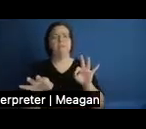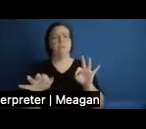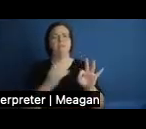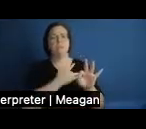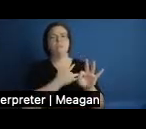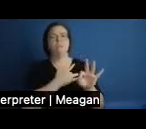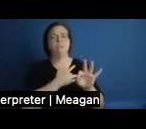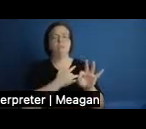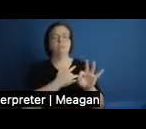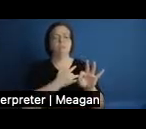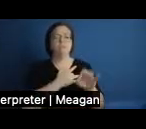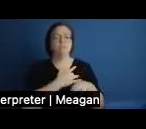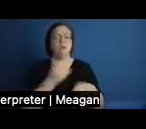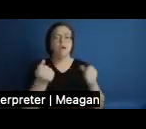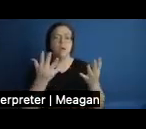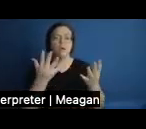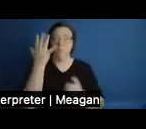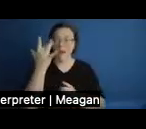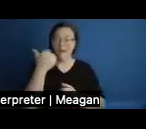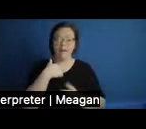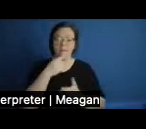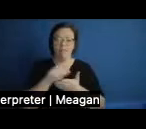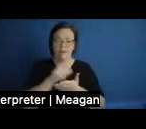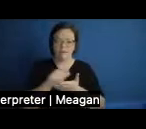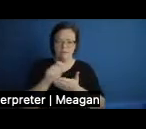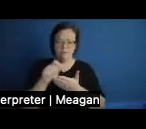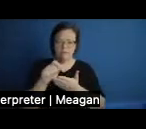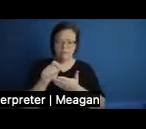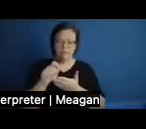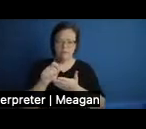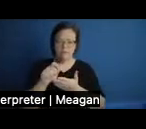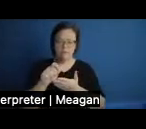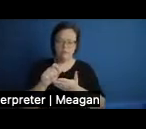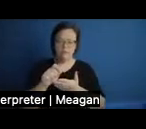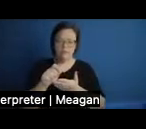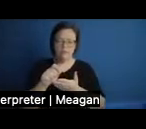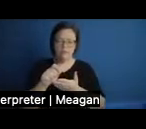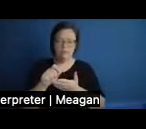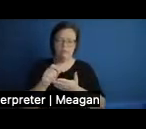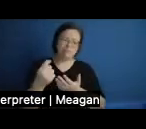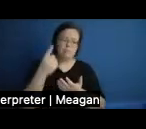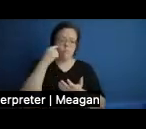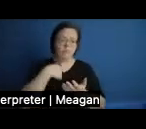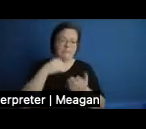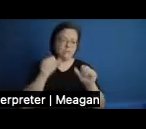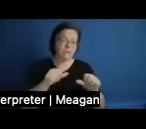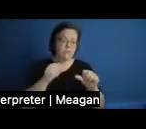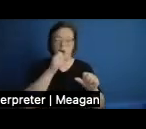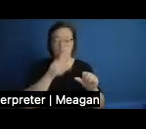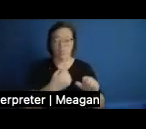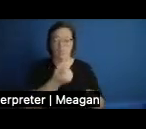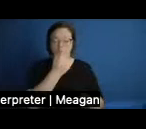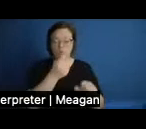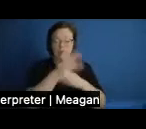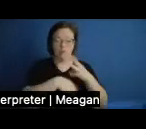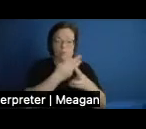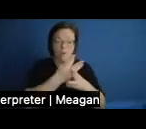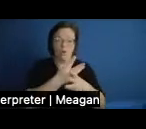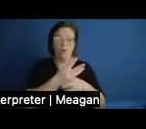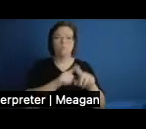lot of why I'm writing at all is to not just understand the world or understand something